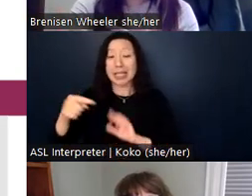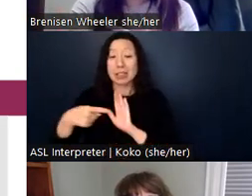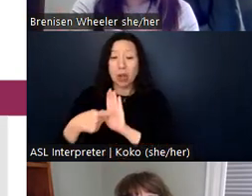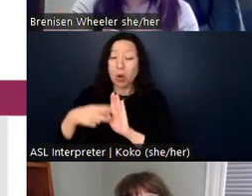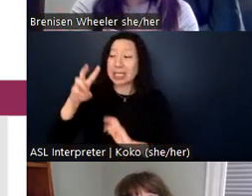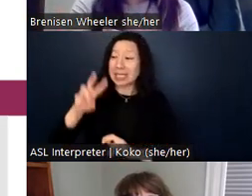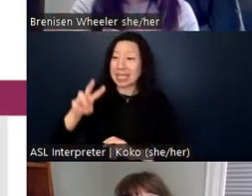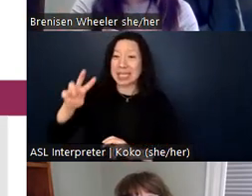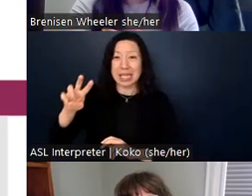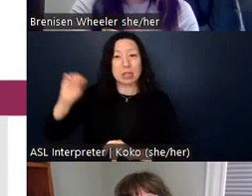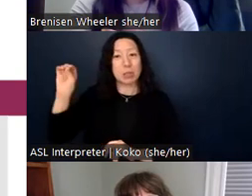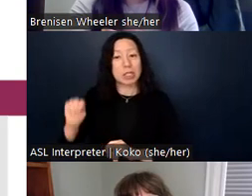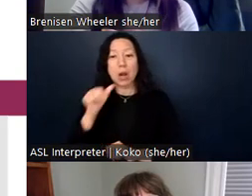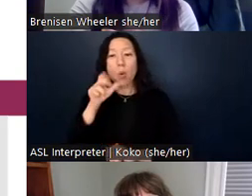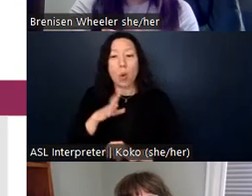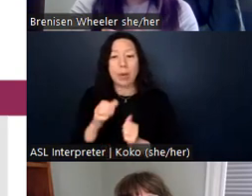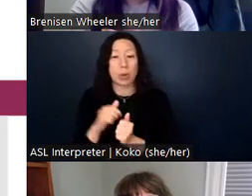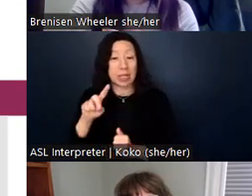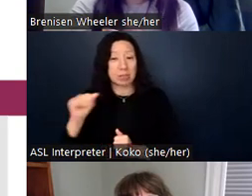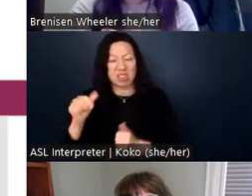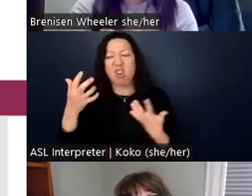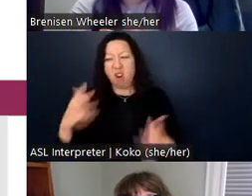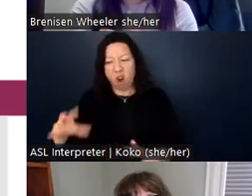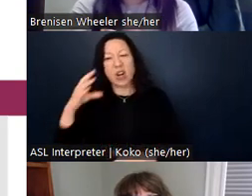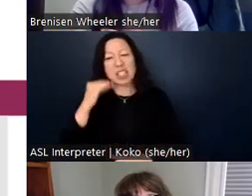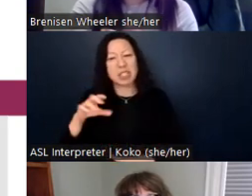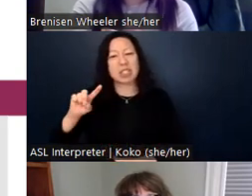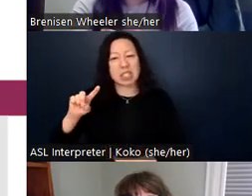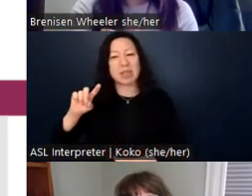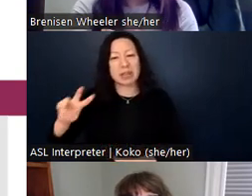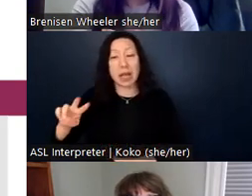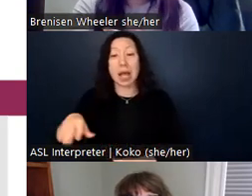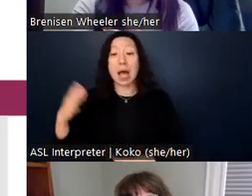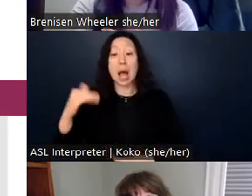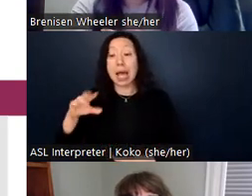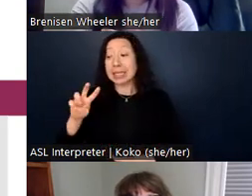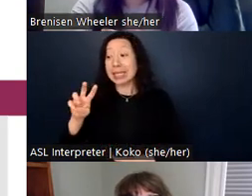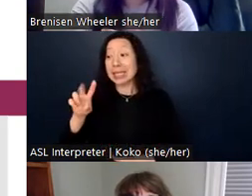disabilities have experienced a message that and 61% of bisexual women, and 30.9% of all